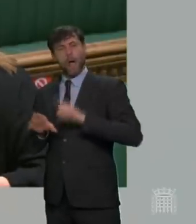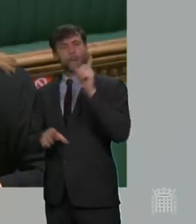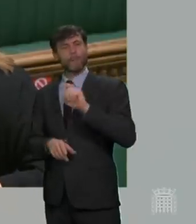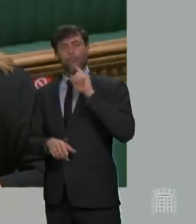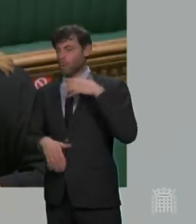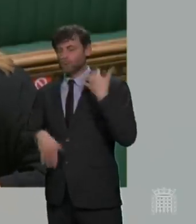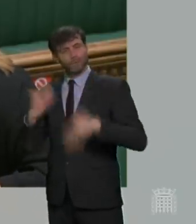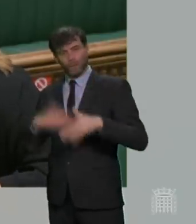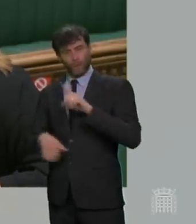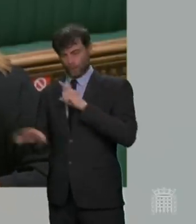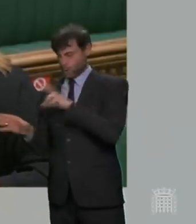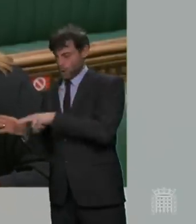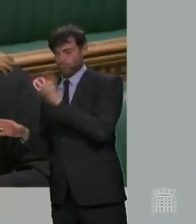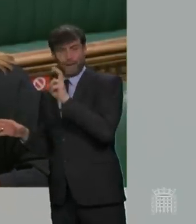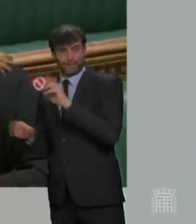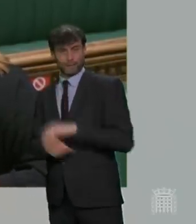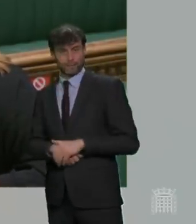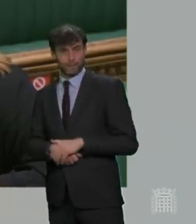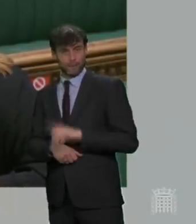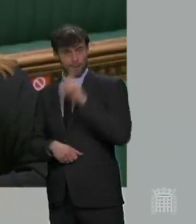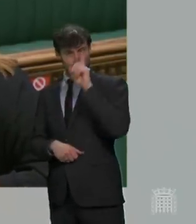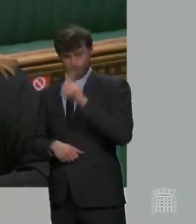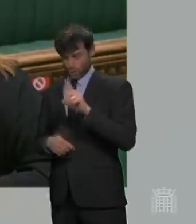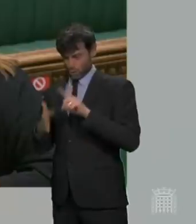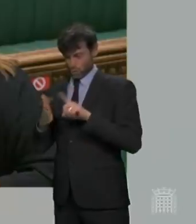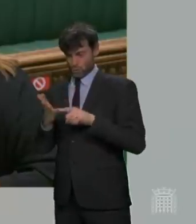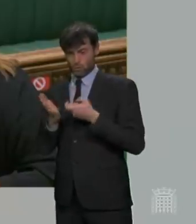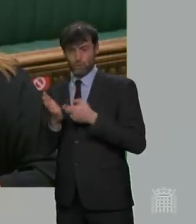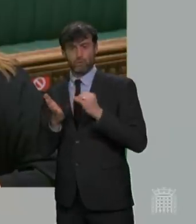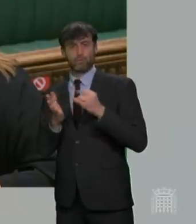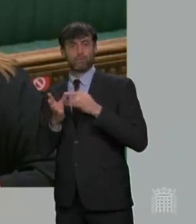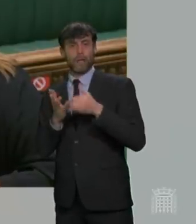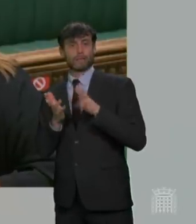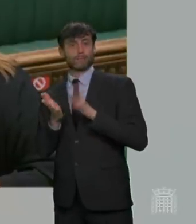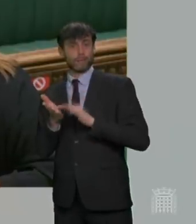closing the door on Erasmus. It is no wonder that students are choosing the SNP and independence